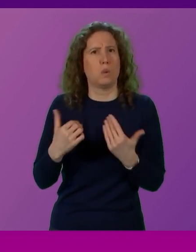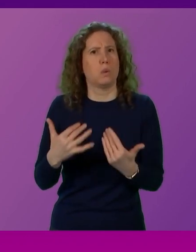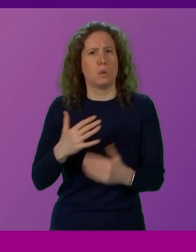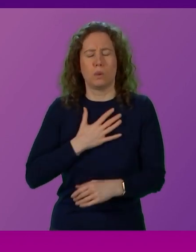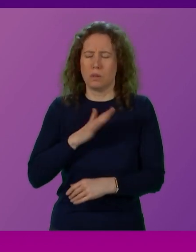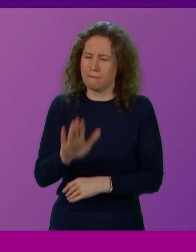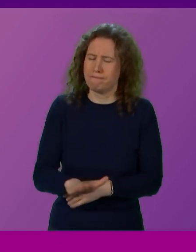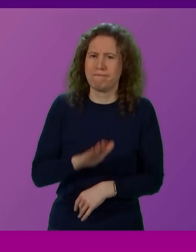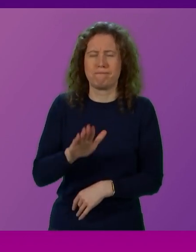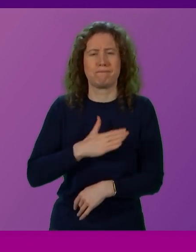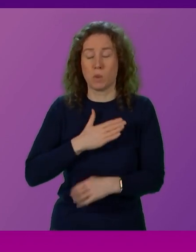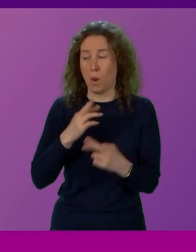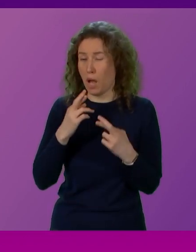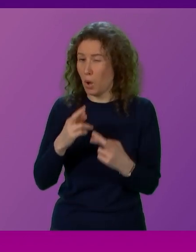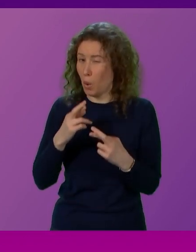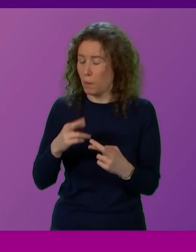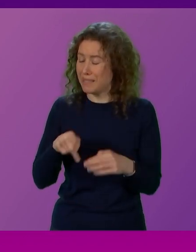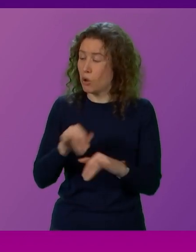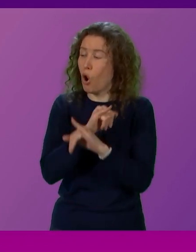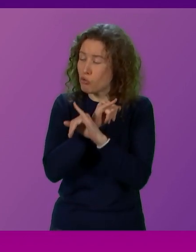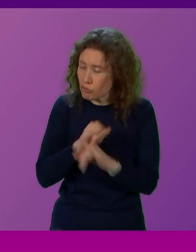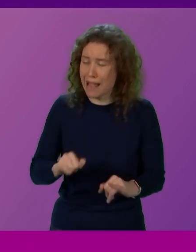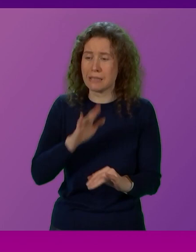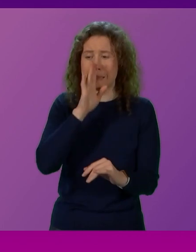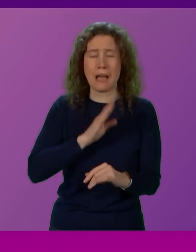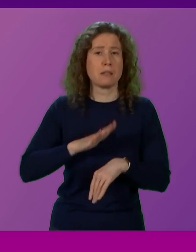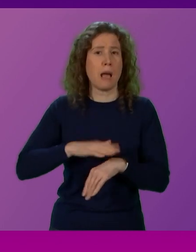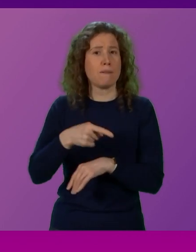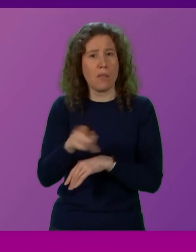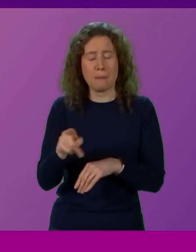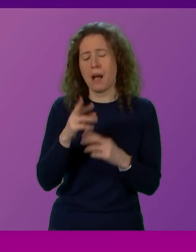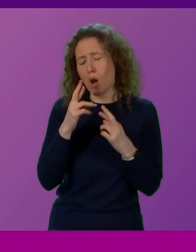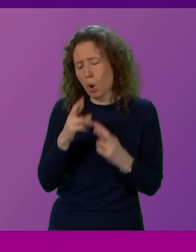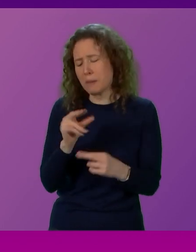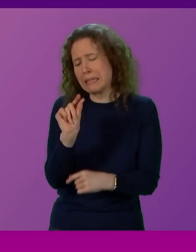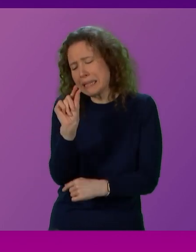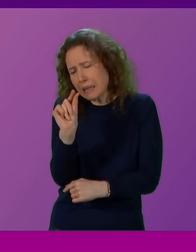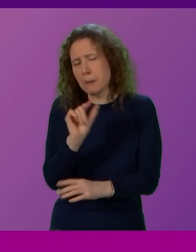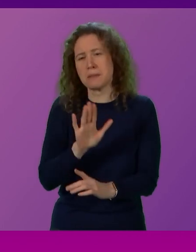I hope that, at this horrendously sad time for them, they will take some comfort from